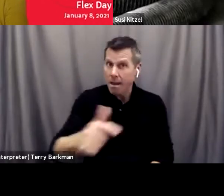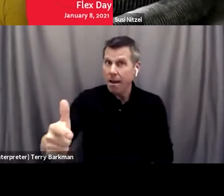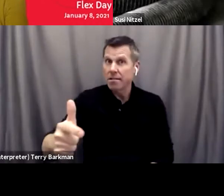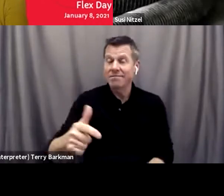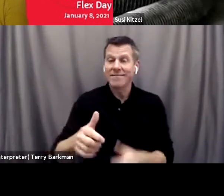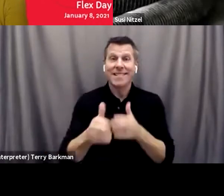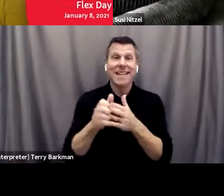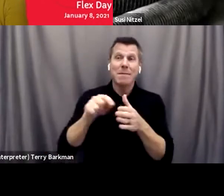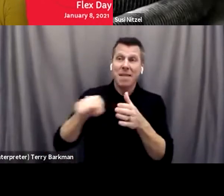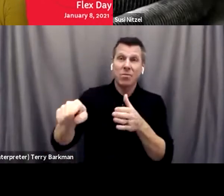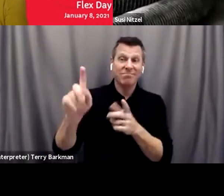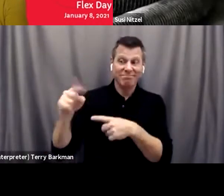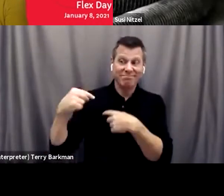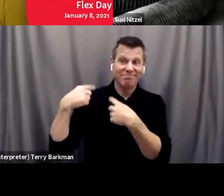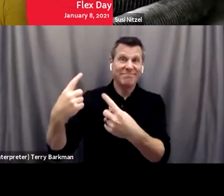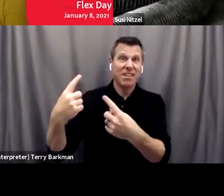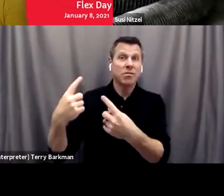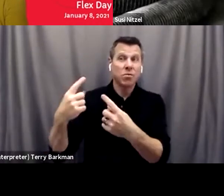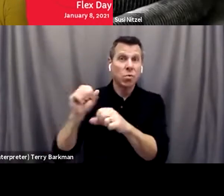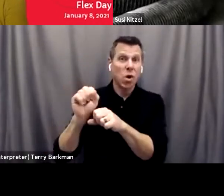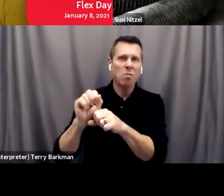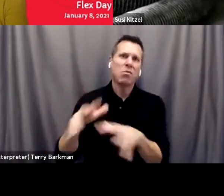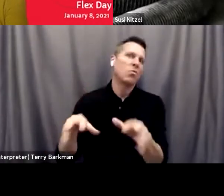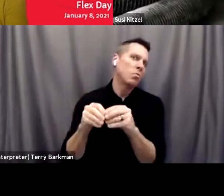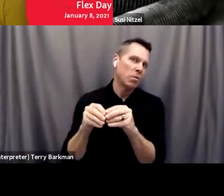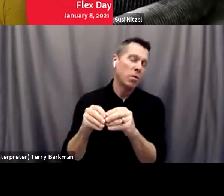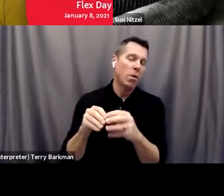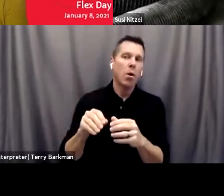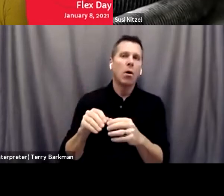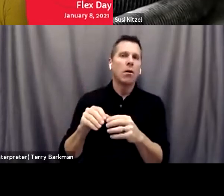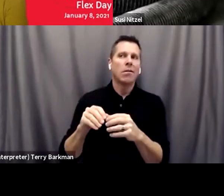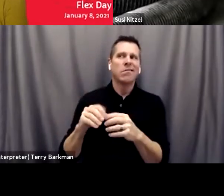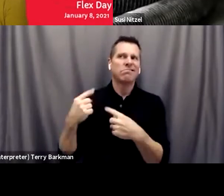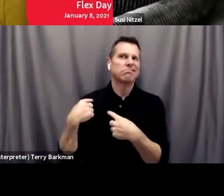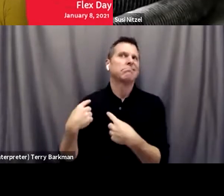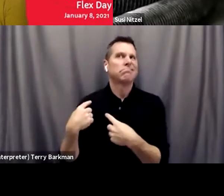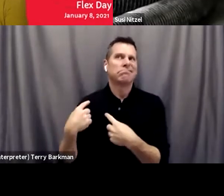working. But now we can address it and actually pinpoint this isn't working. And this is why it's not working.